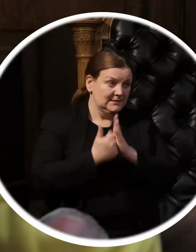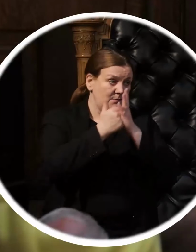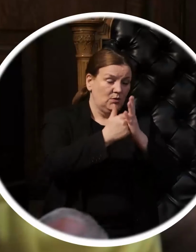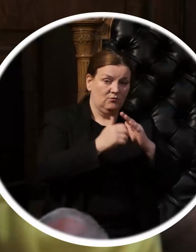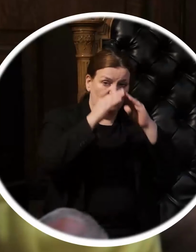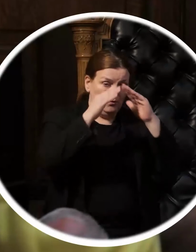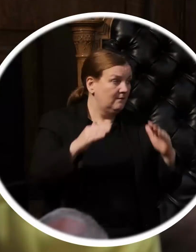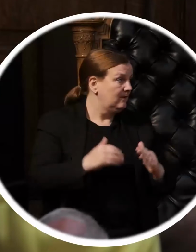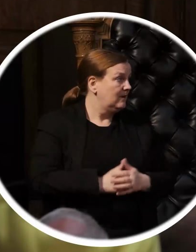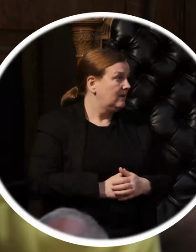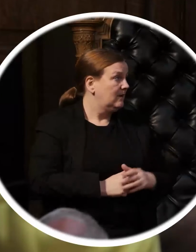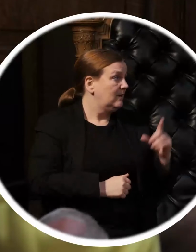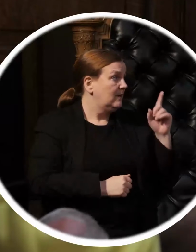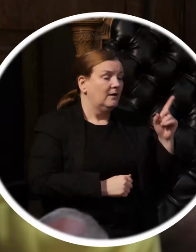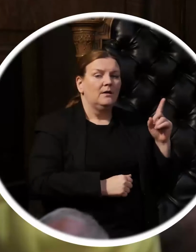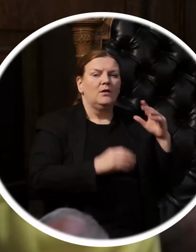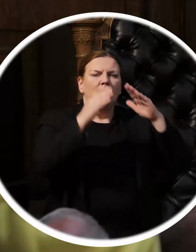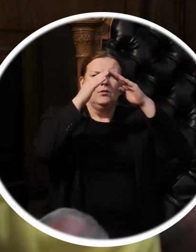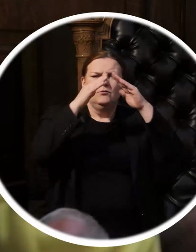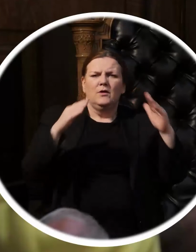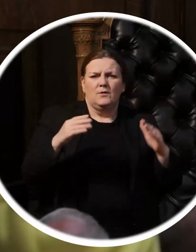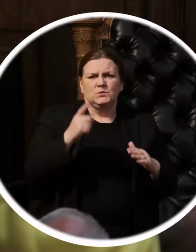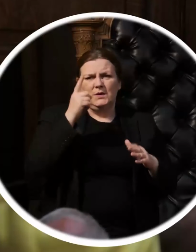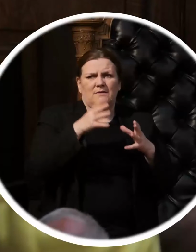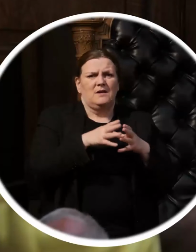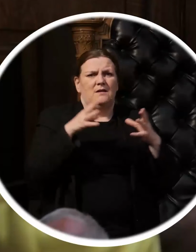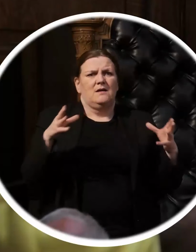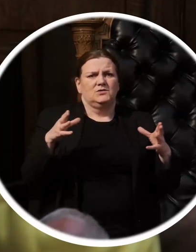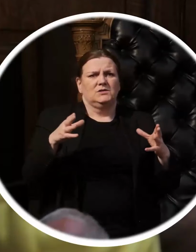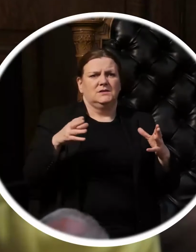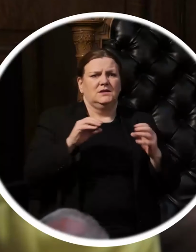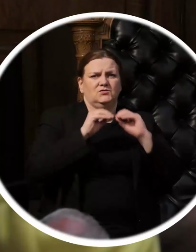The roof at the time was one of the largest ever constructed in the British Isles.